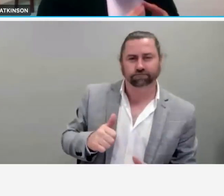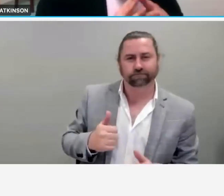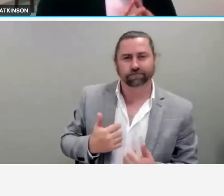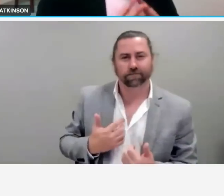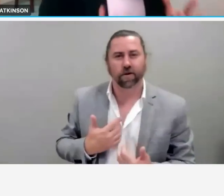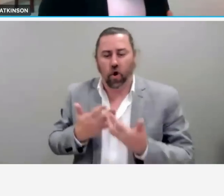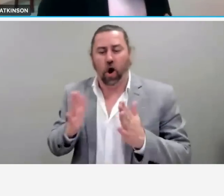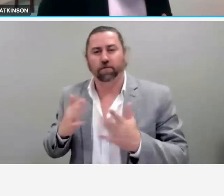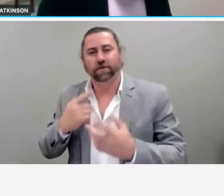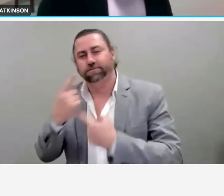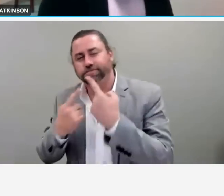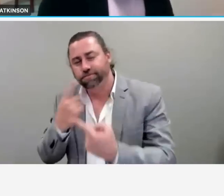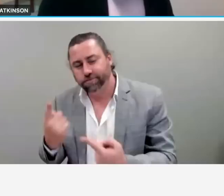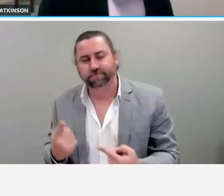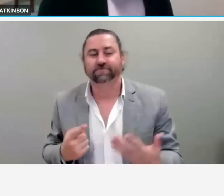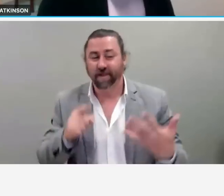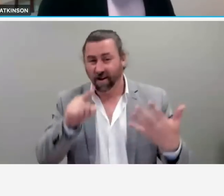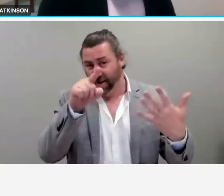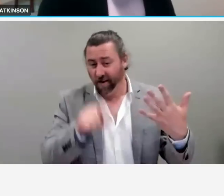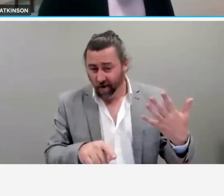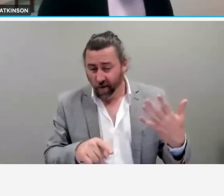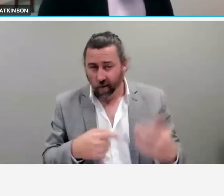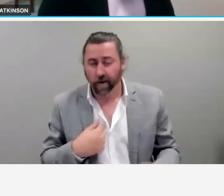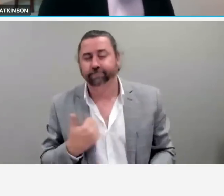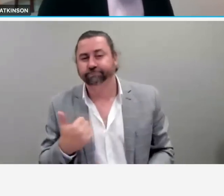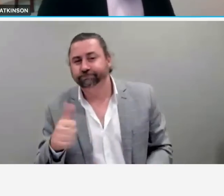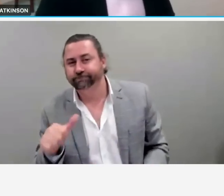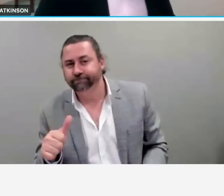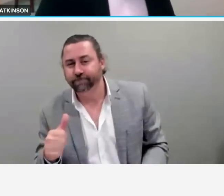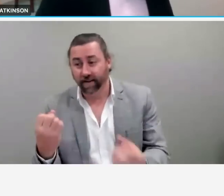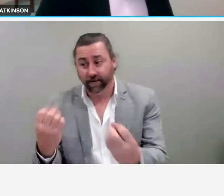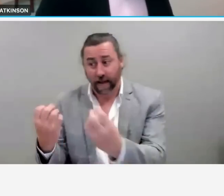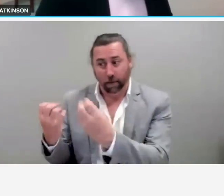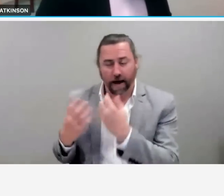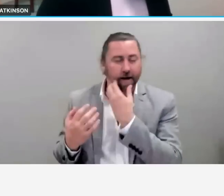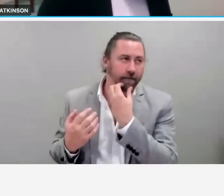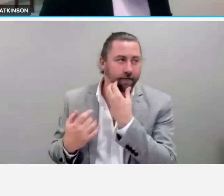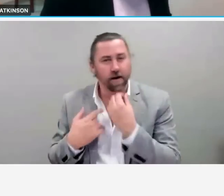So across each of these areas that I've outlined we're looking closely at whether a greater use of grants might be appropriate.